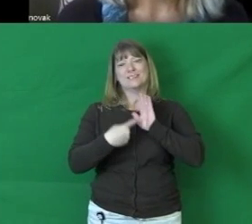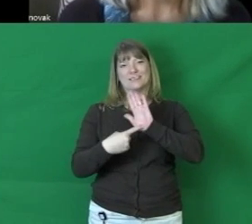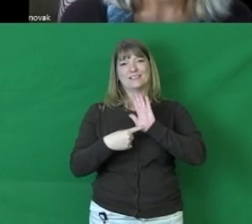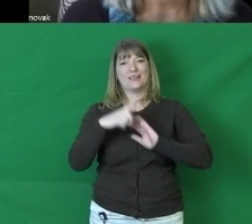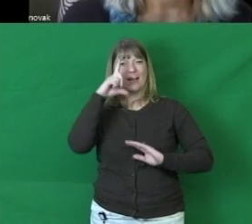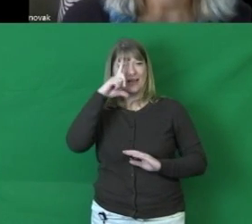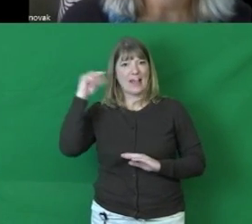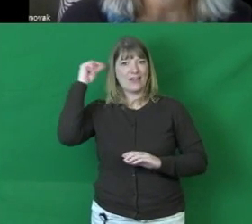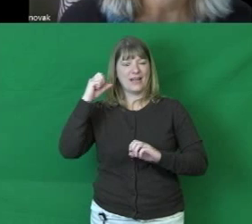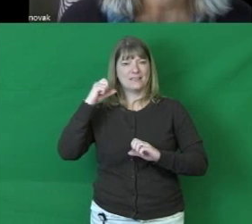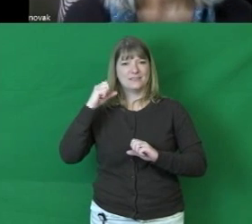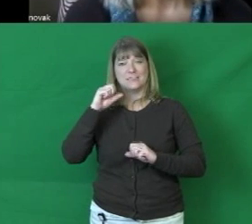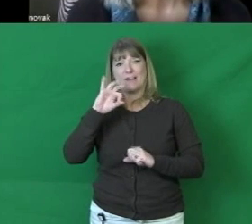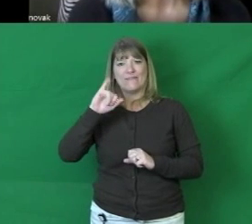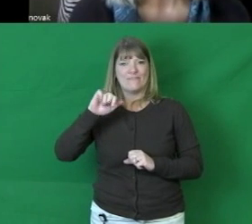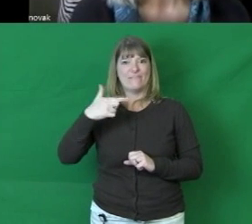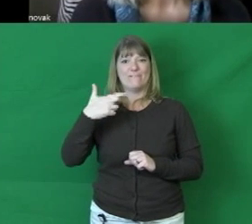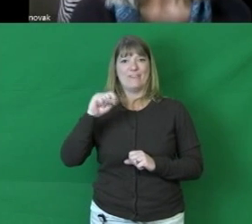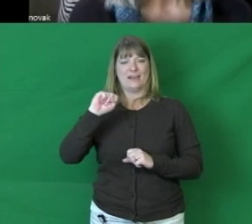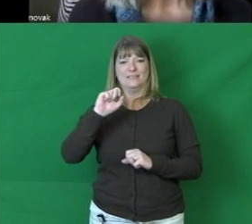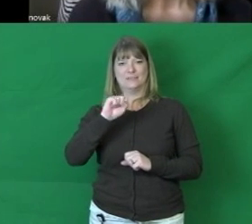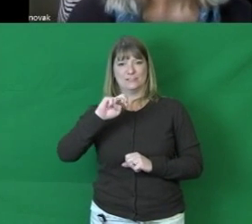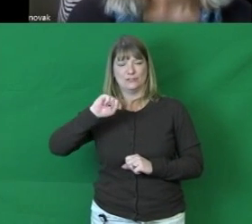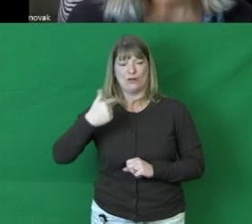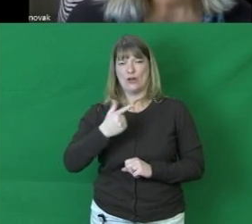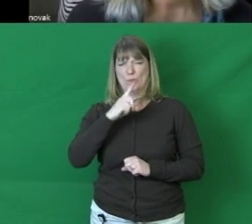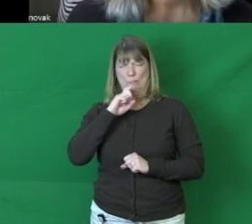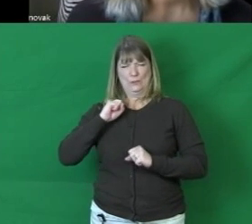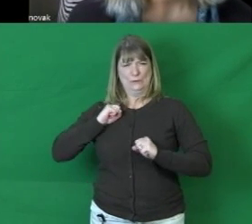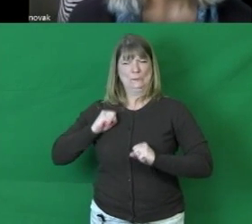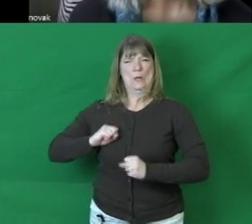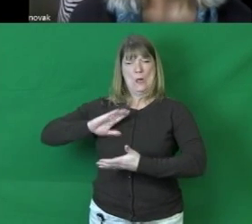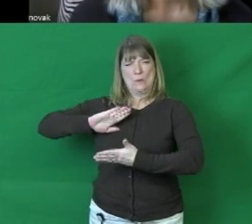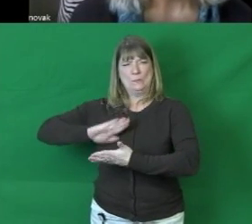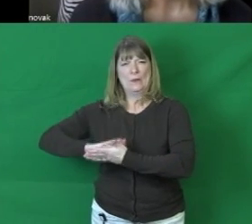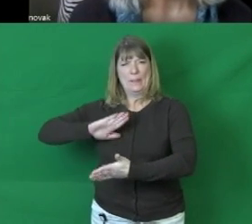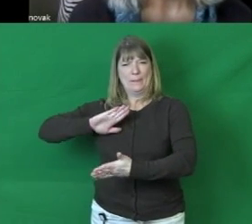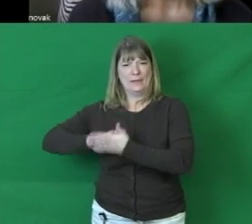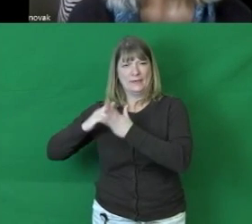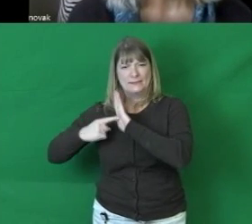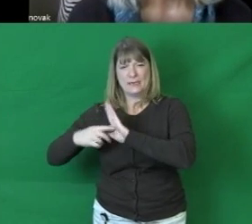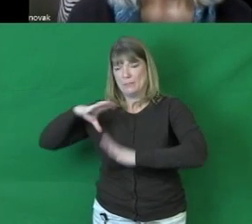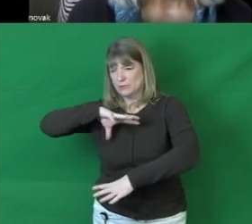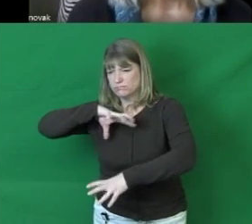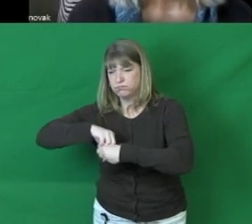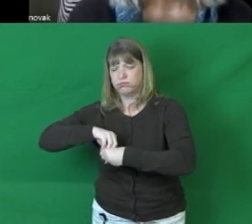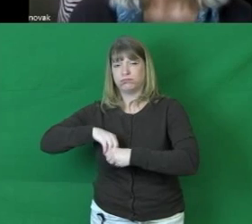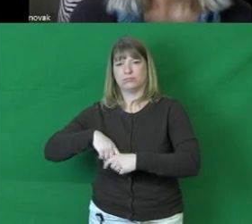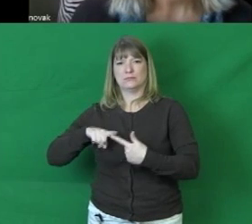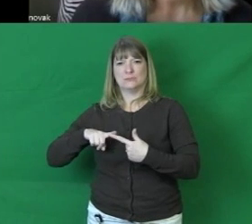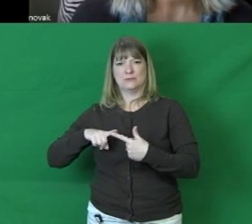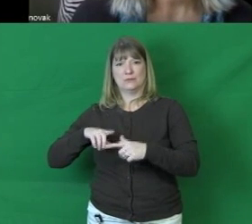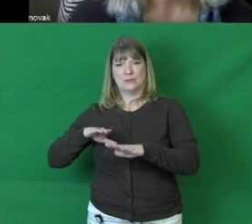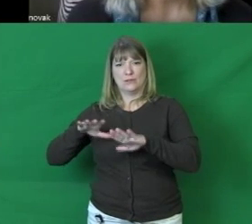the Gallaudet Fight Song. The song has strong rhythmic examples inside of it. It has a calm response